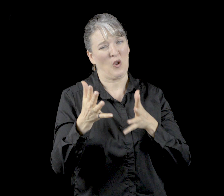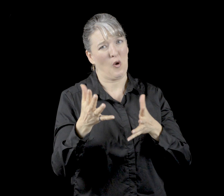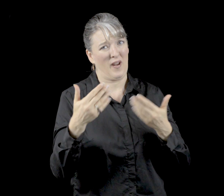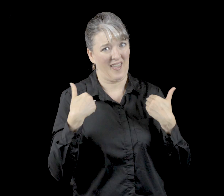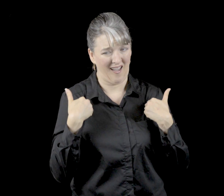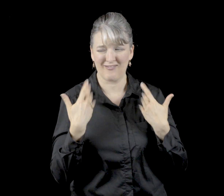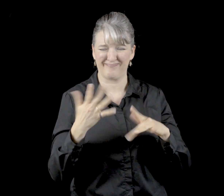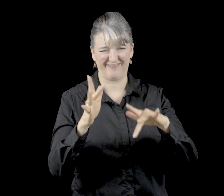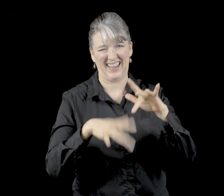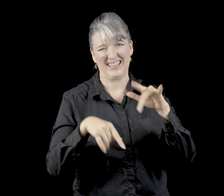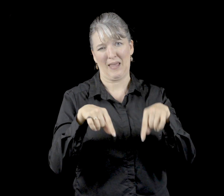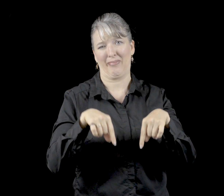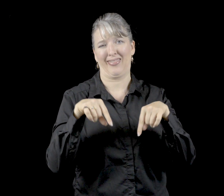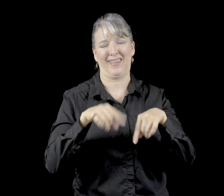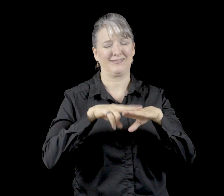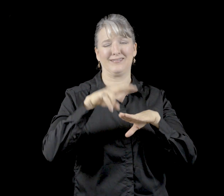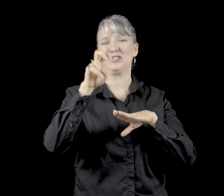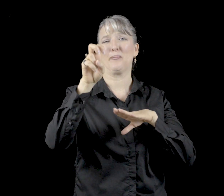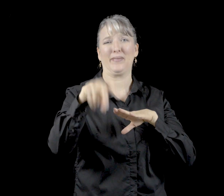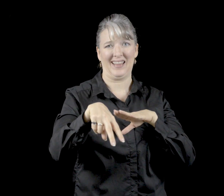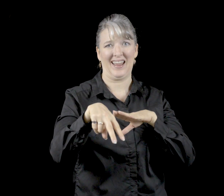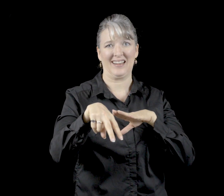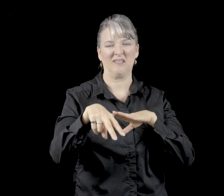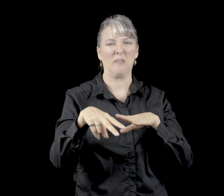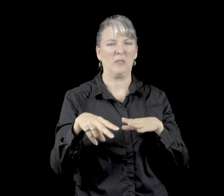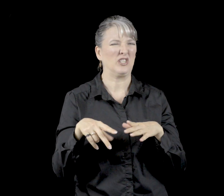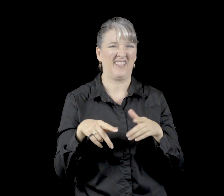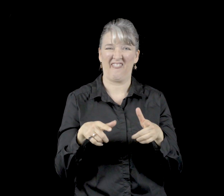Should you already know your numbers skip ahead.